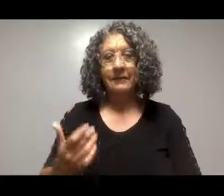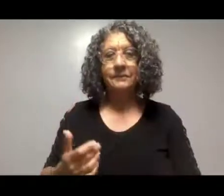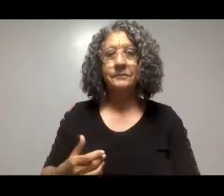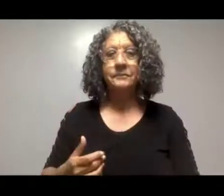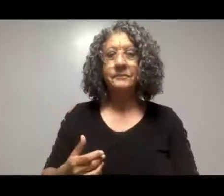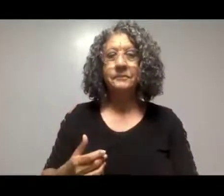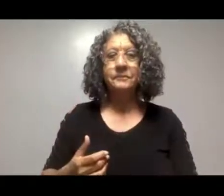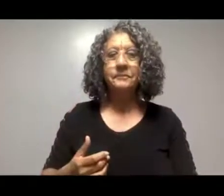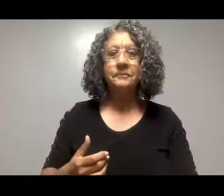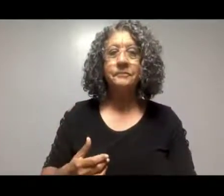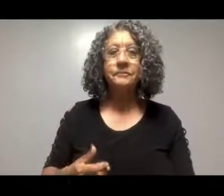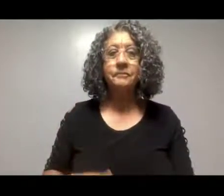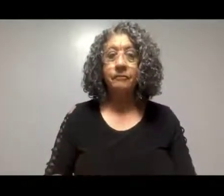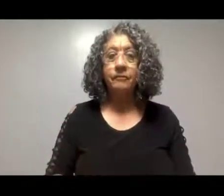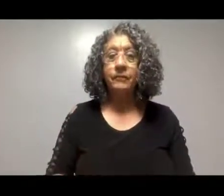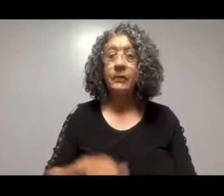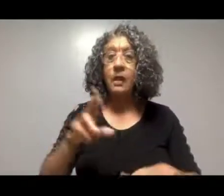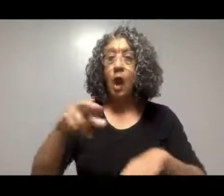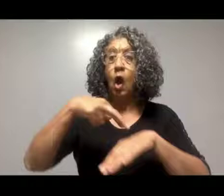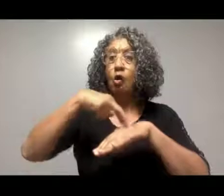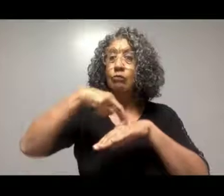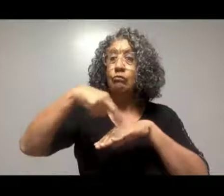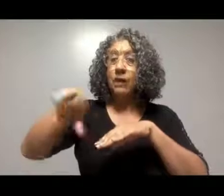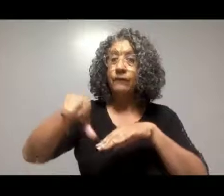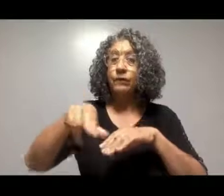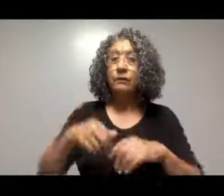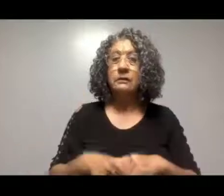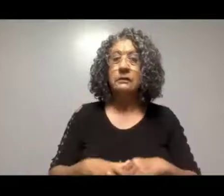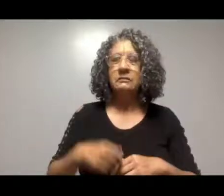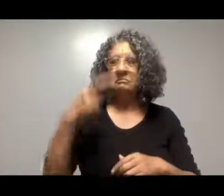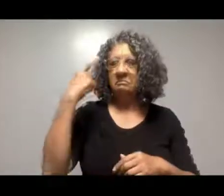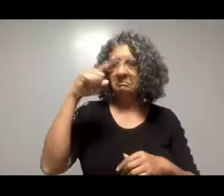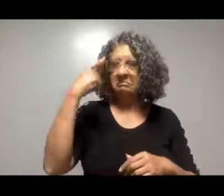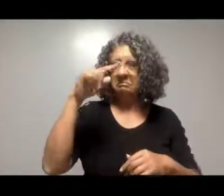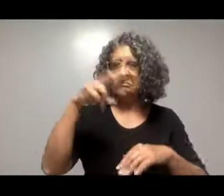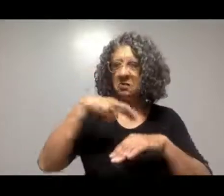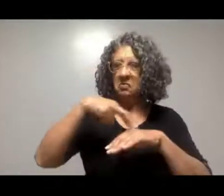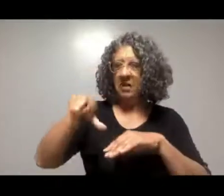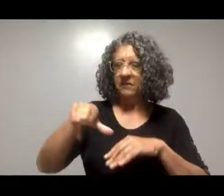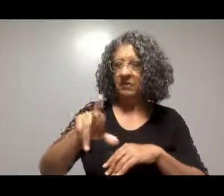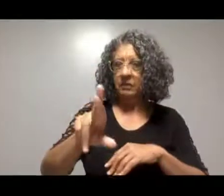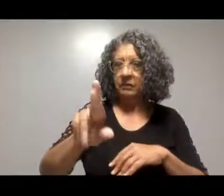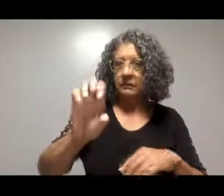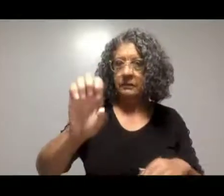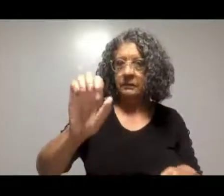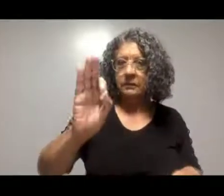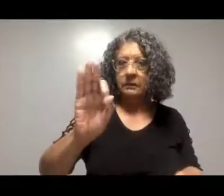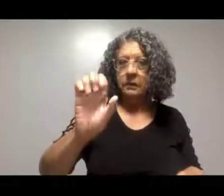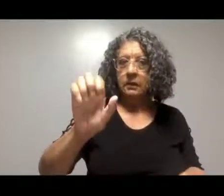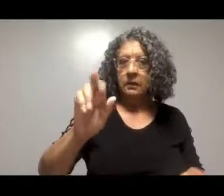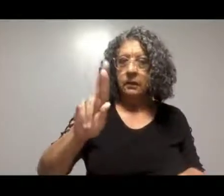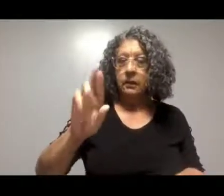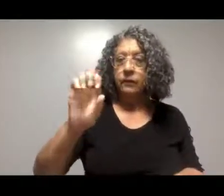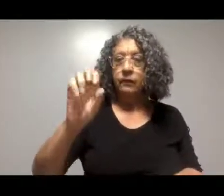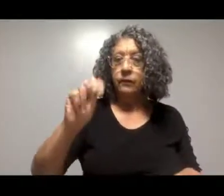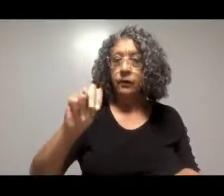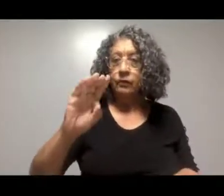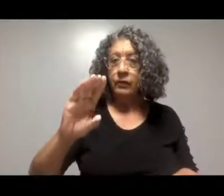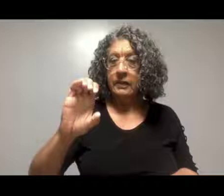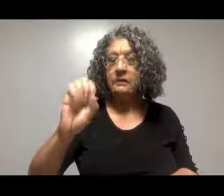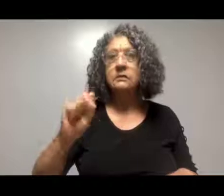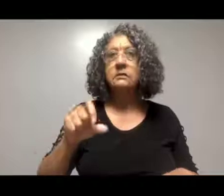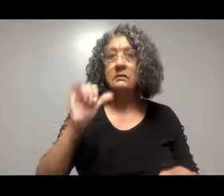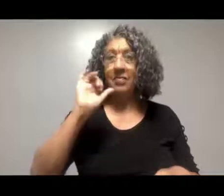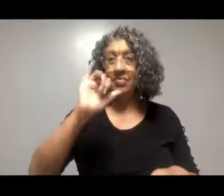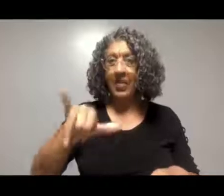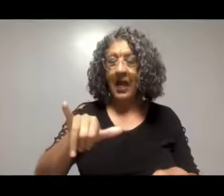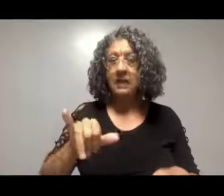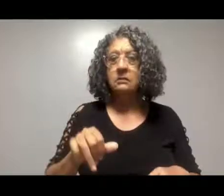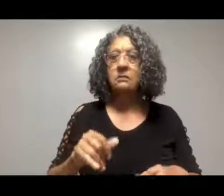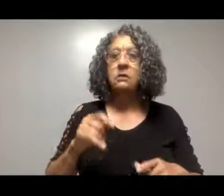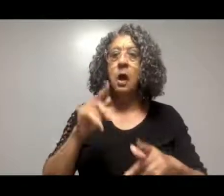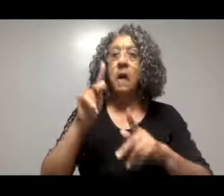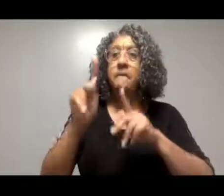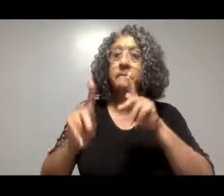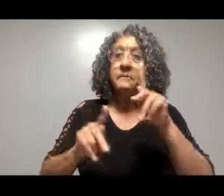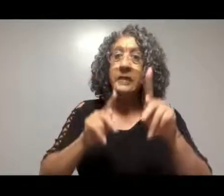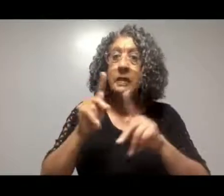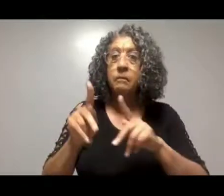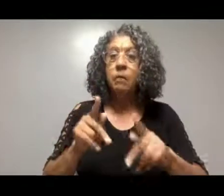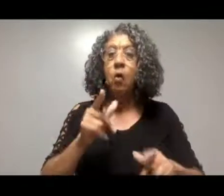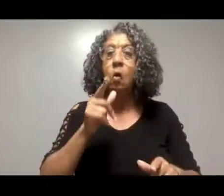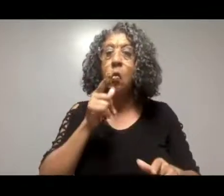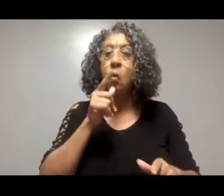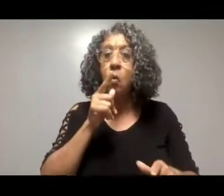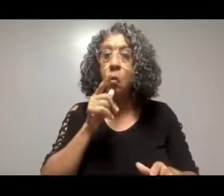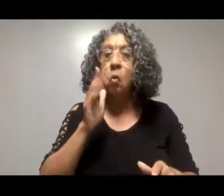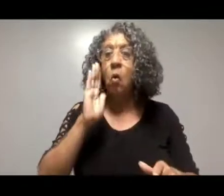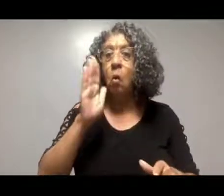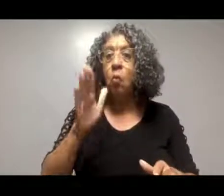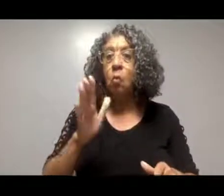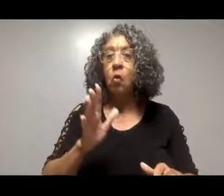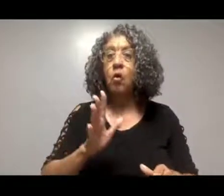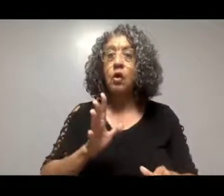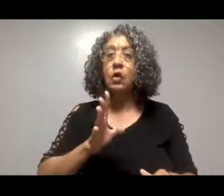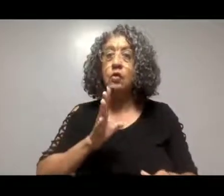everything right there and it makes it easy. References, what do we need references? For